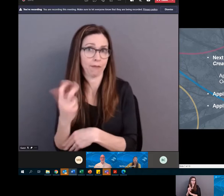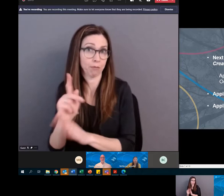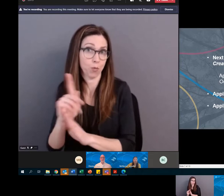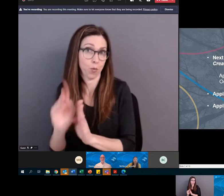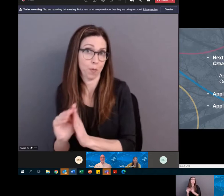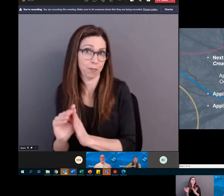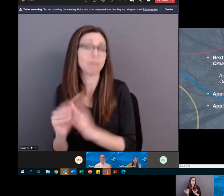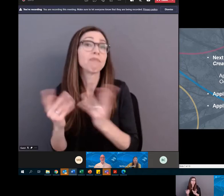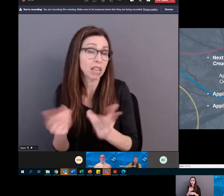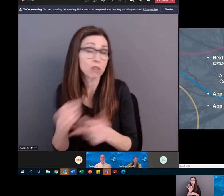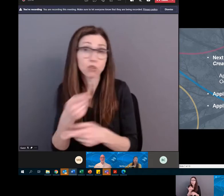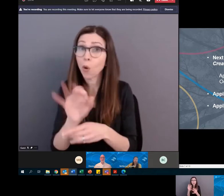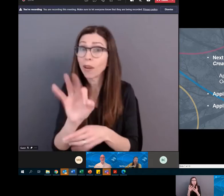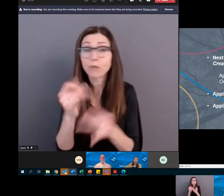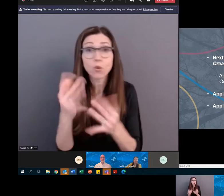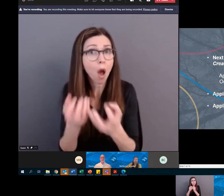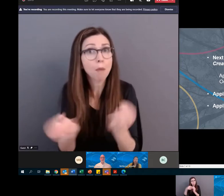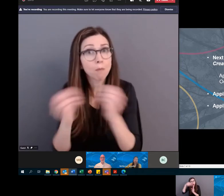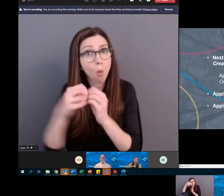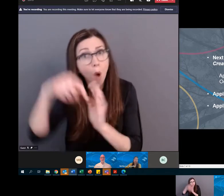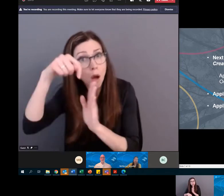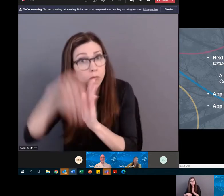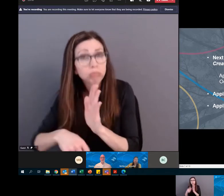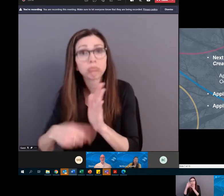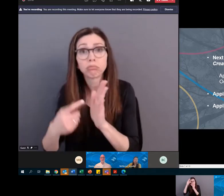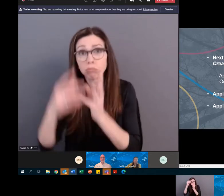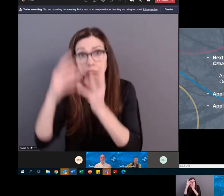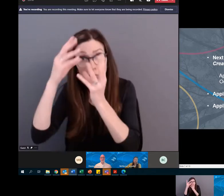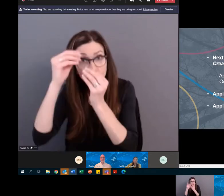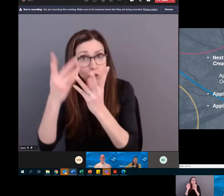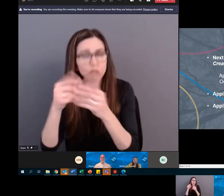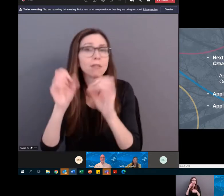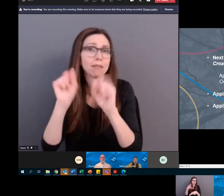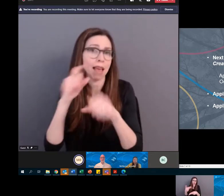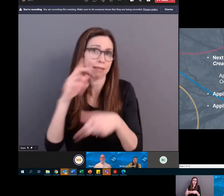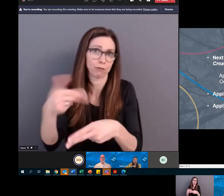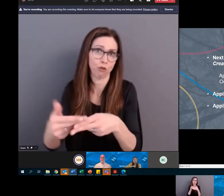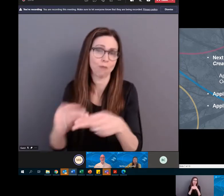access support are found within each specific granting program on the website.